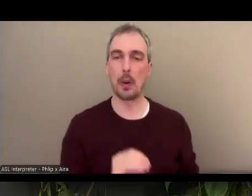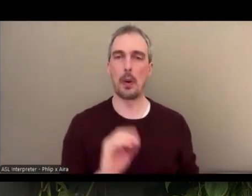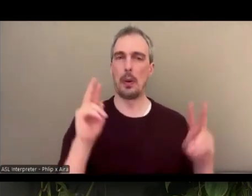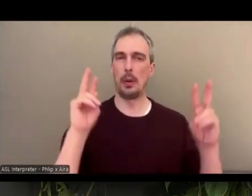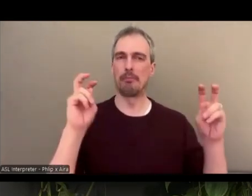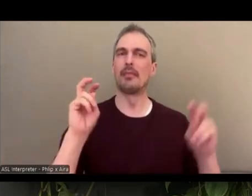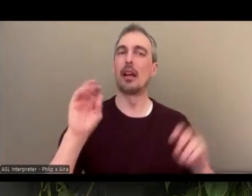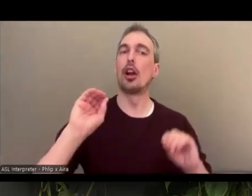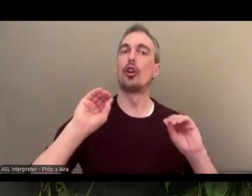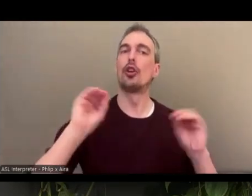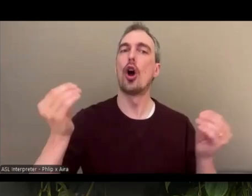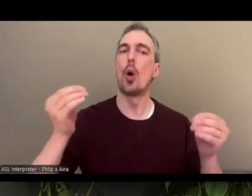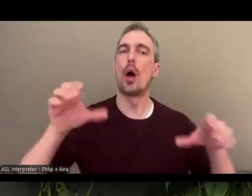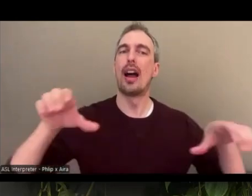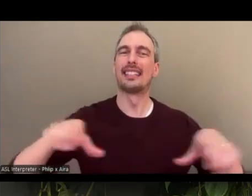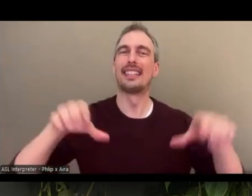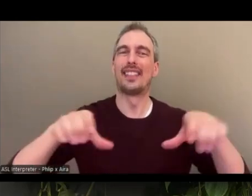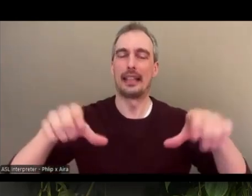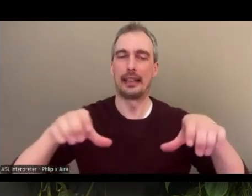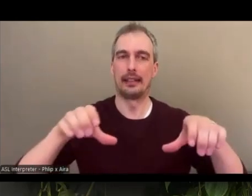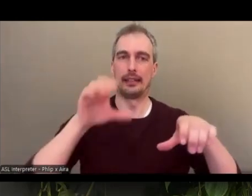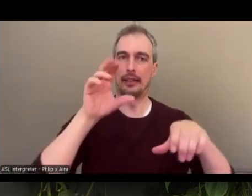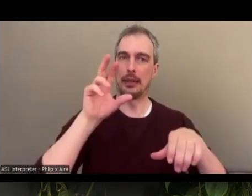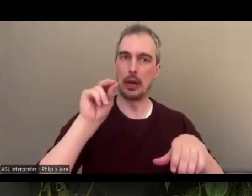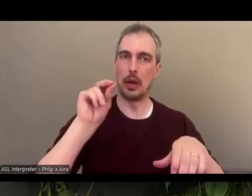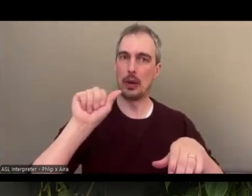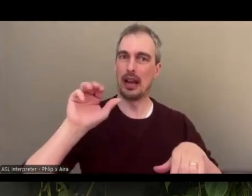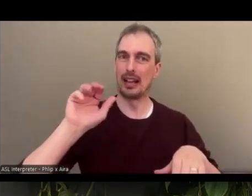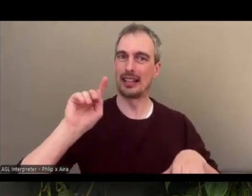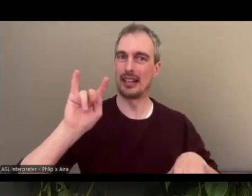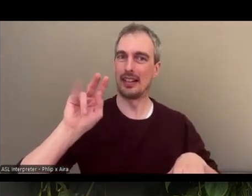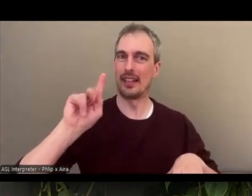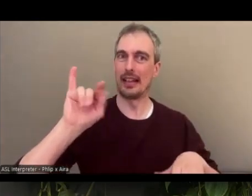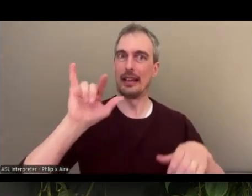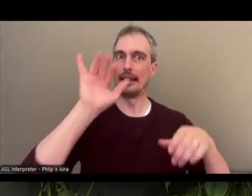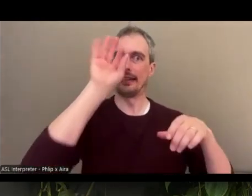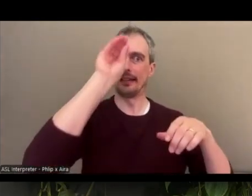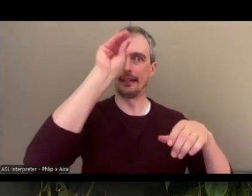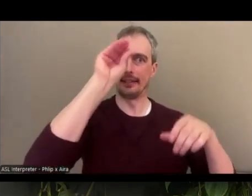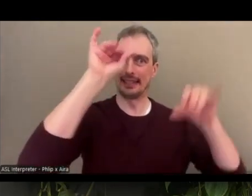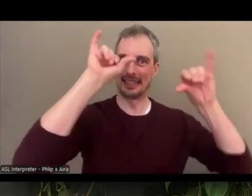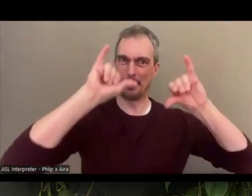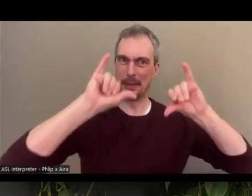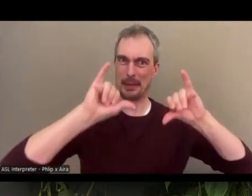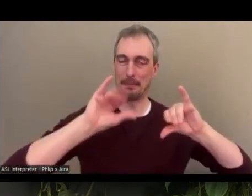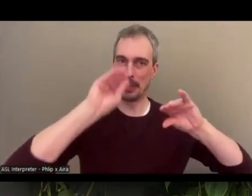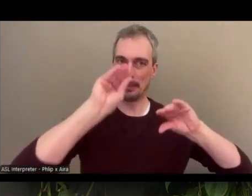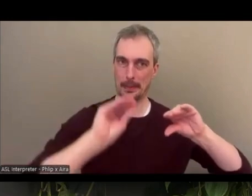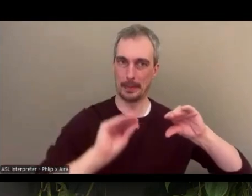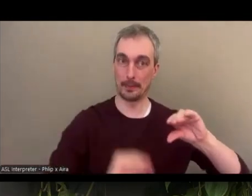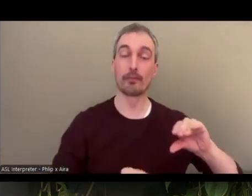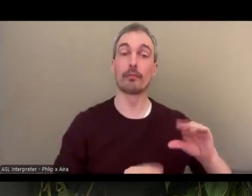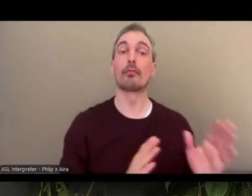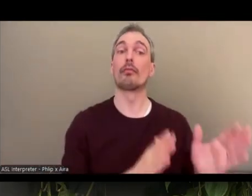effect of continuous accessibility. Then I updated the evidence dropdown for each of the relevant